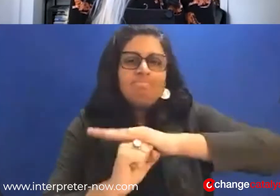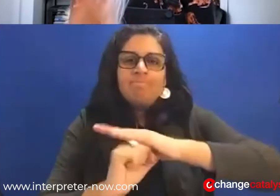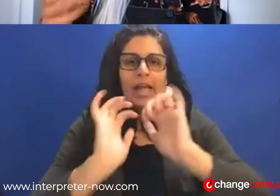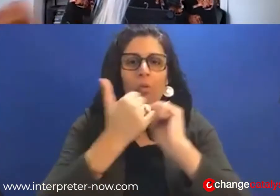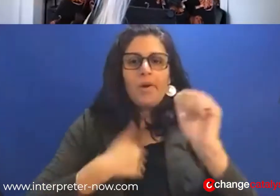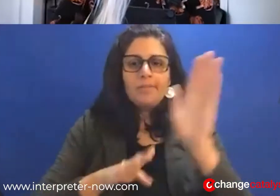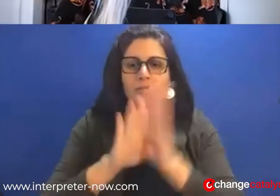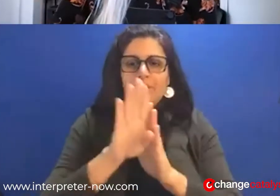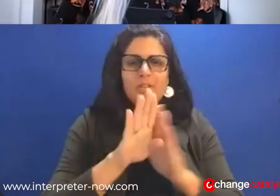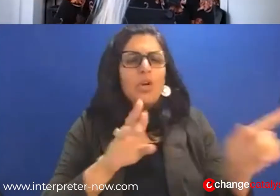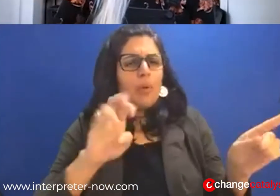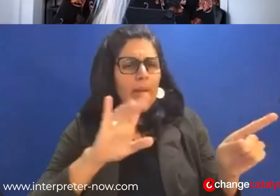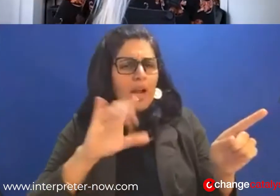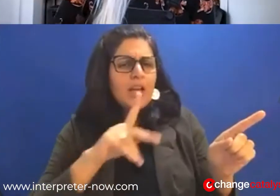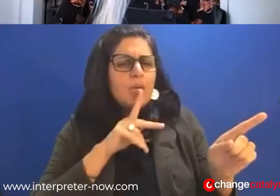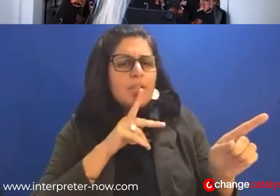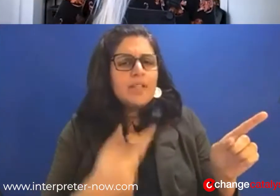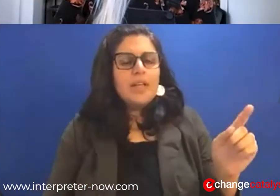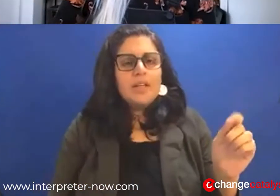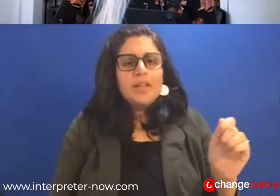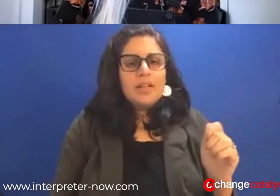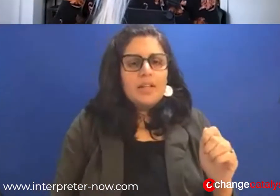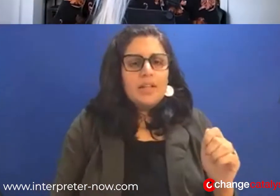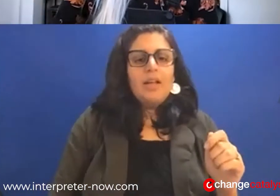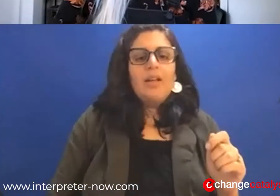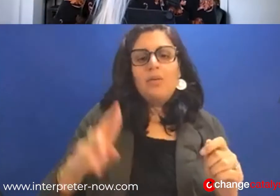What were you going to say, Rebekah?